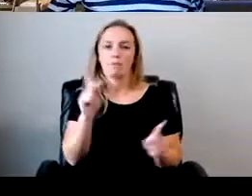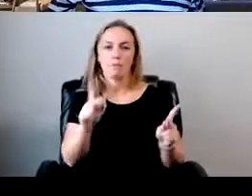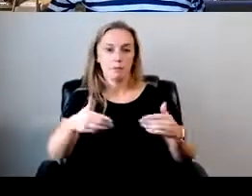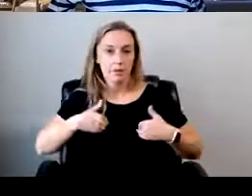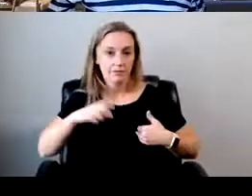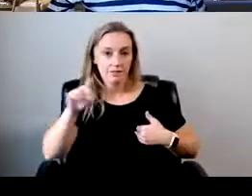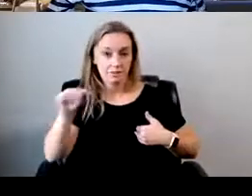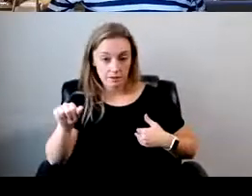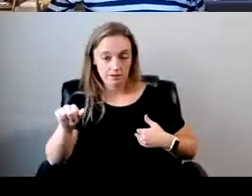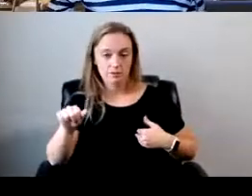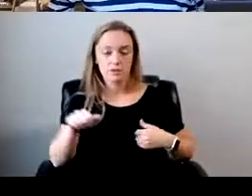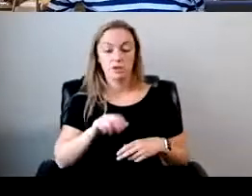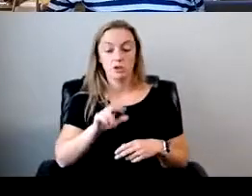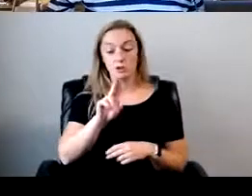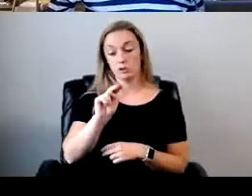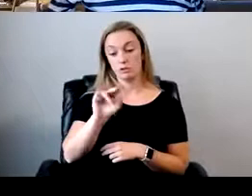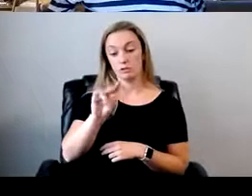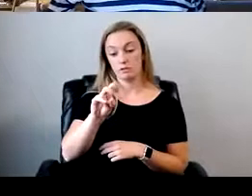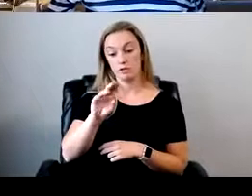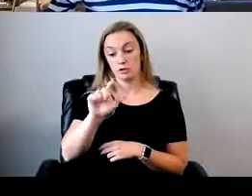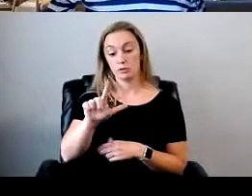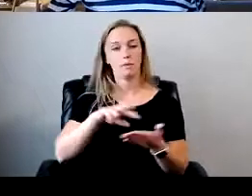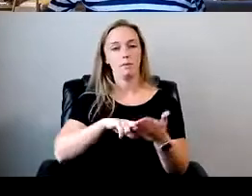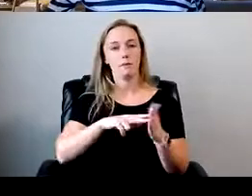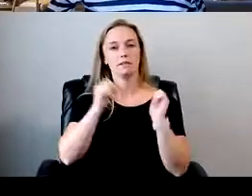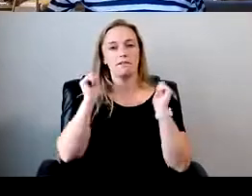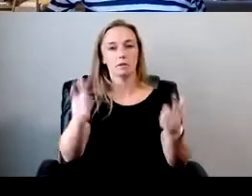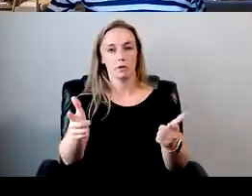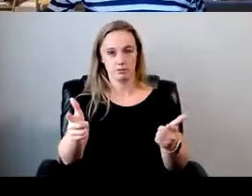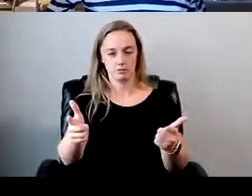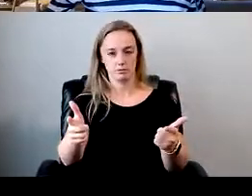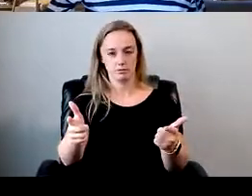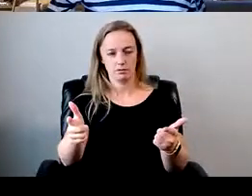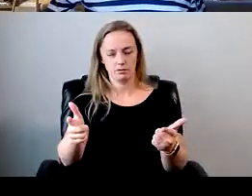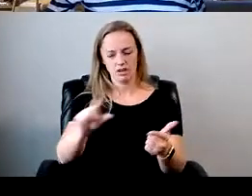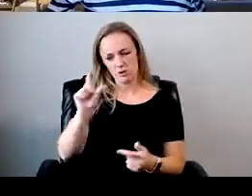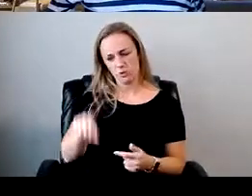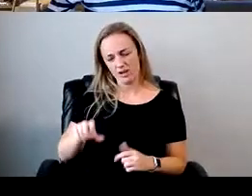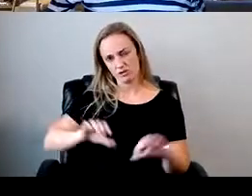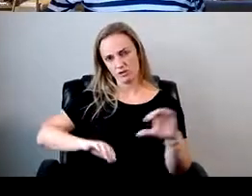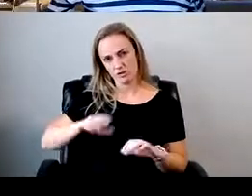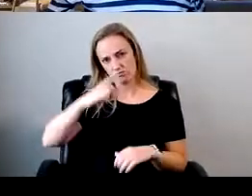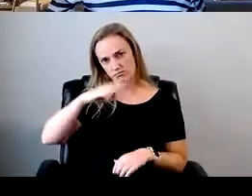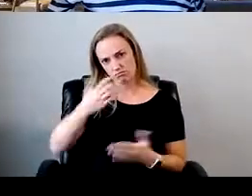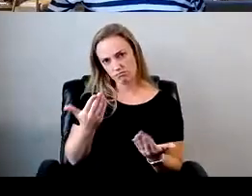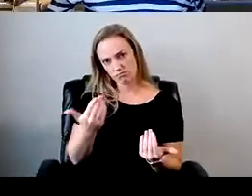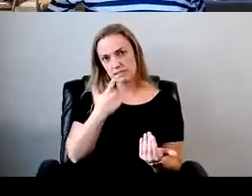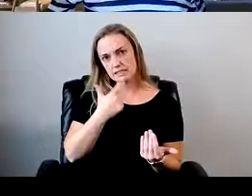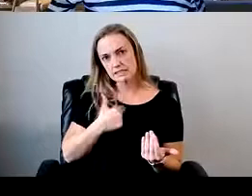Universal, as we know means everyone. So as a question in the chat, if everybody could tell me what you think